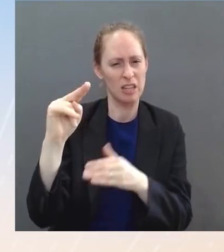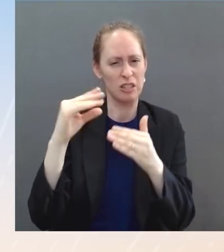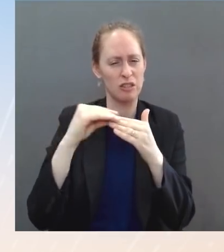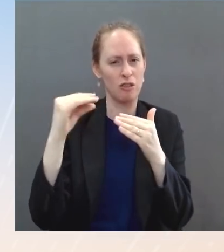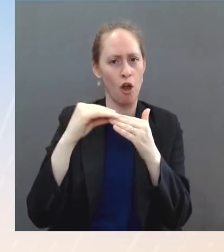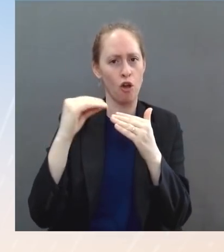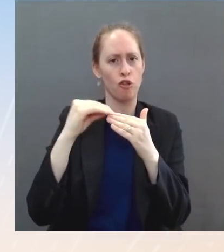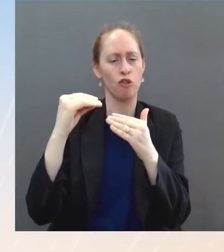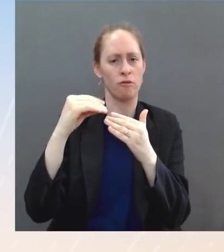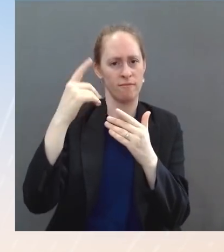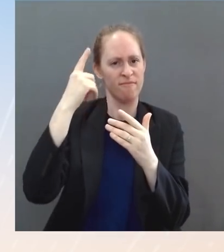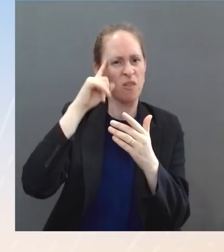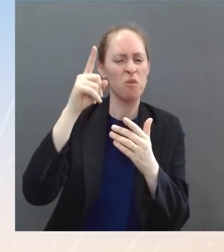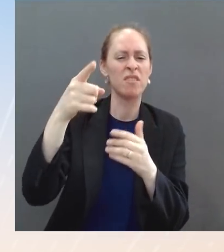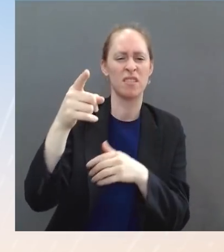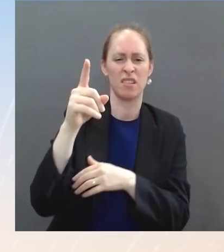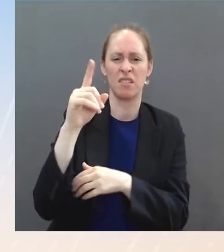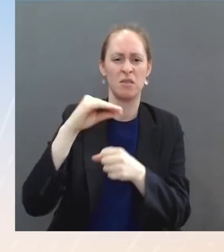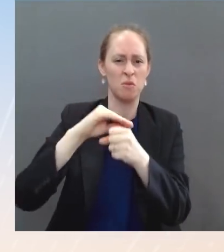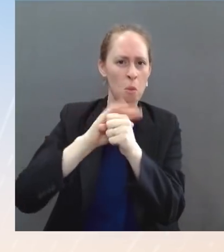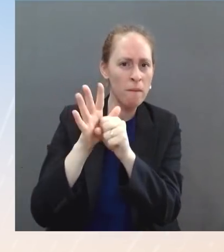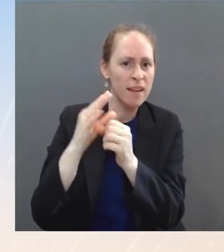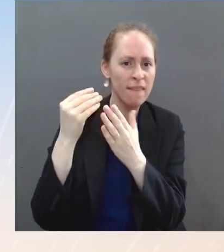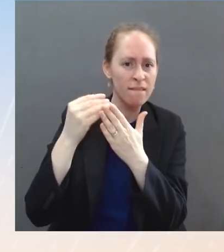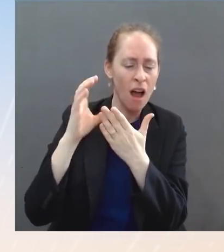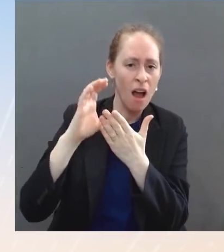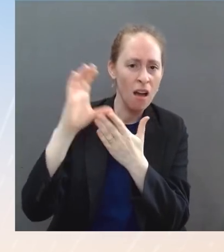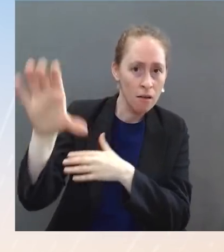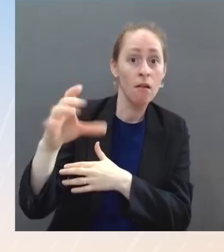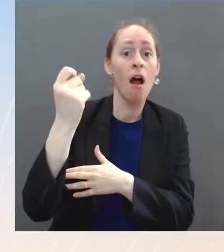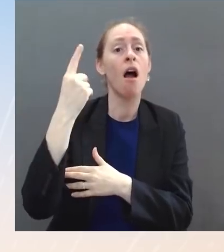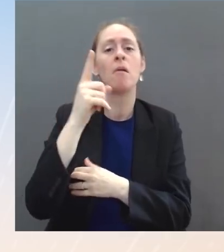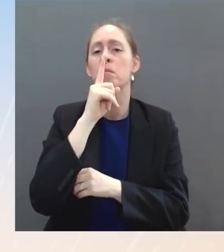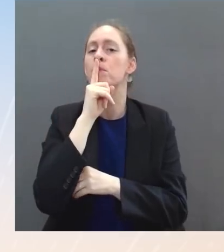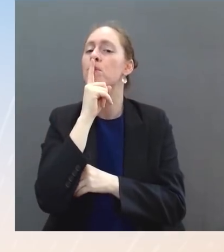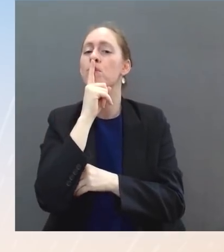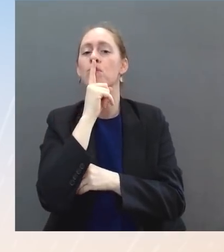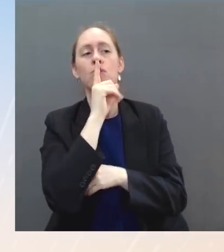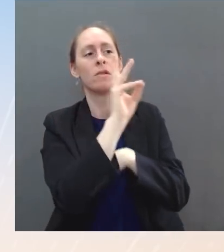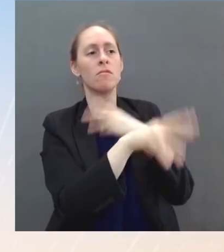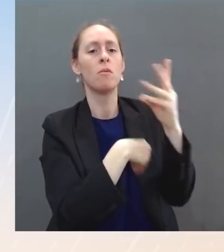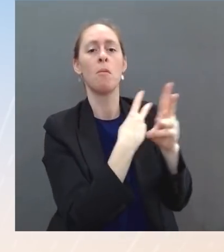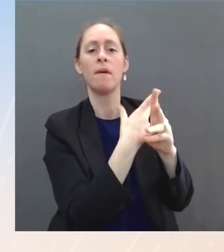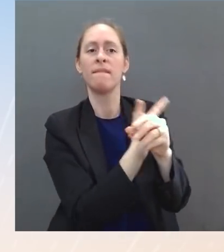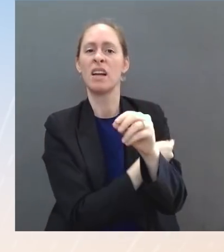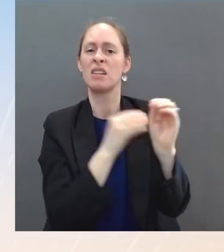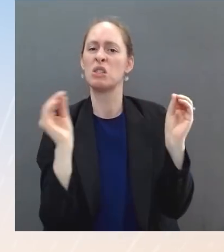something that President Biden could sign into law? Ms. Psaki: Well, let me first say that we are encouraged by the strong progress